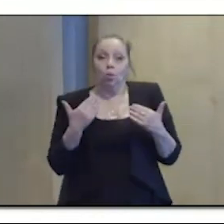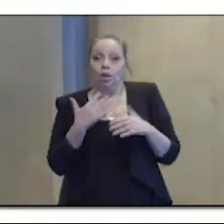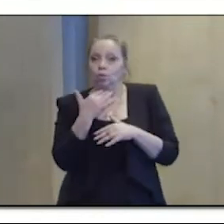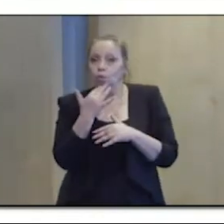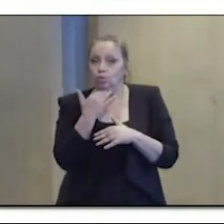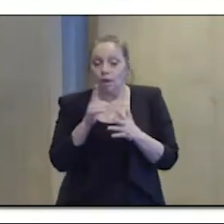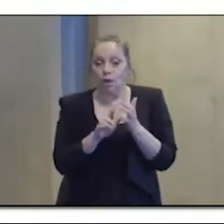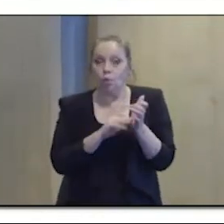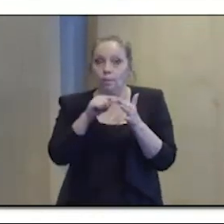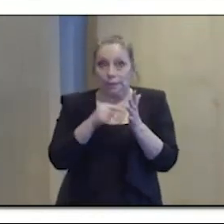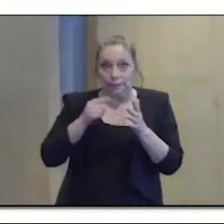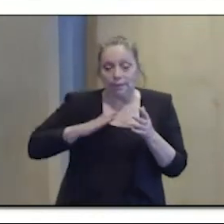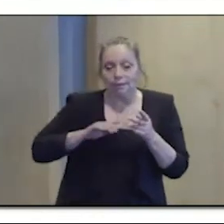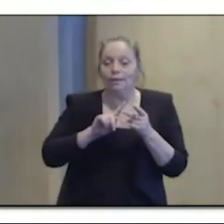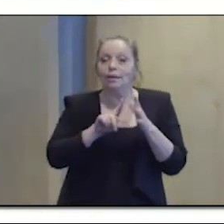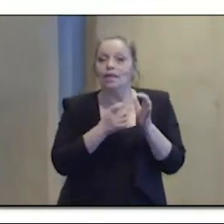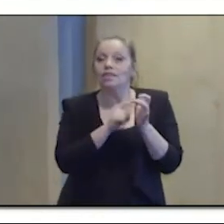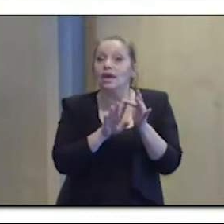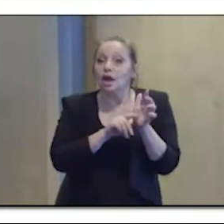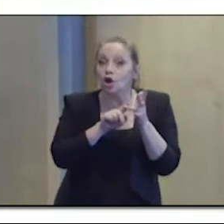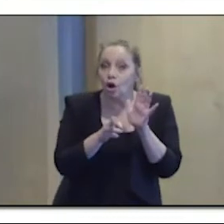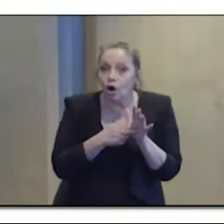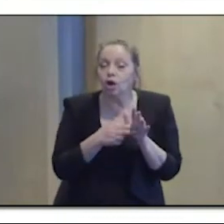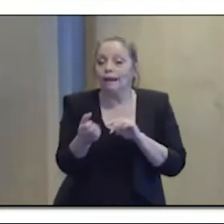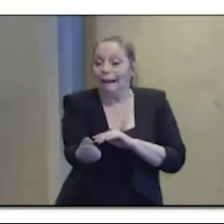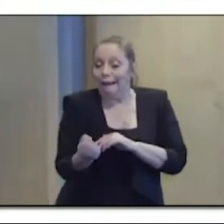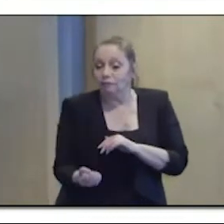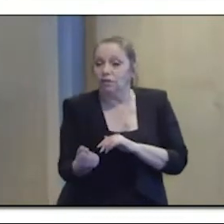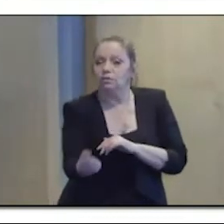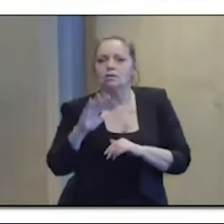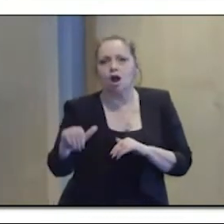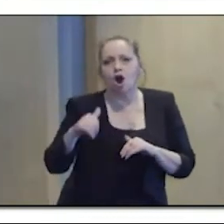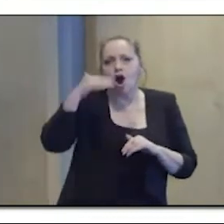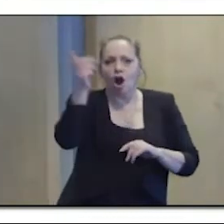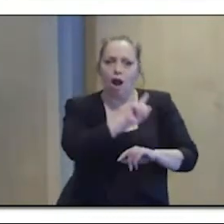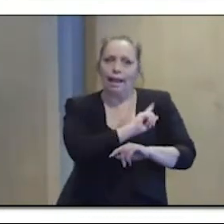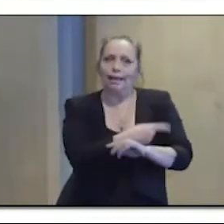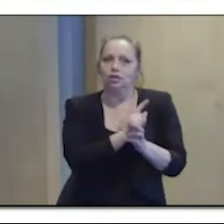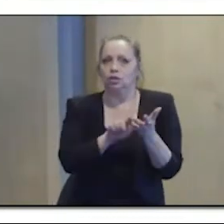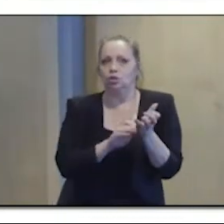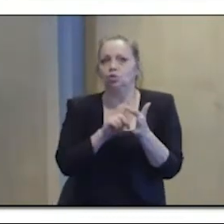that you need an air conditioner or even an oven are high energy use devices. Your battery won't